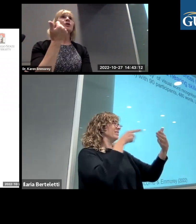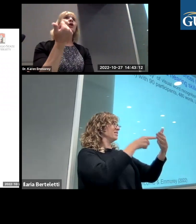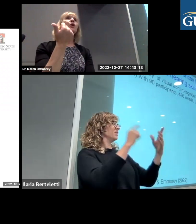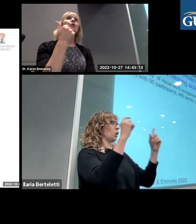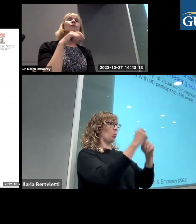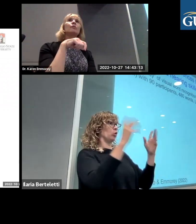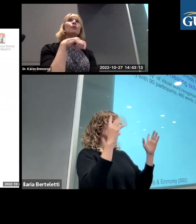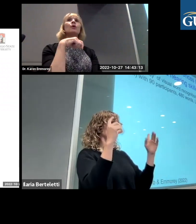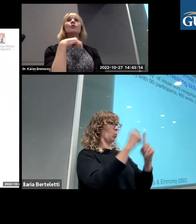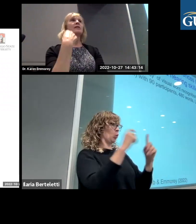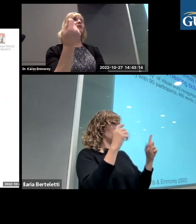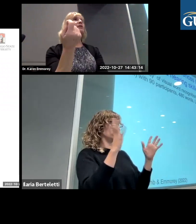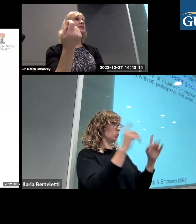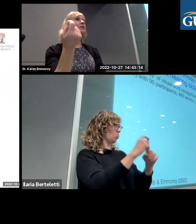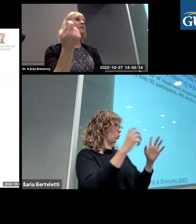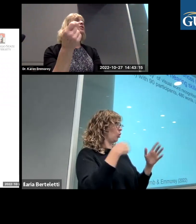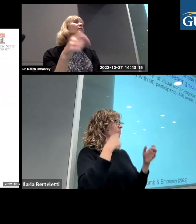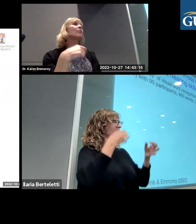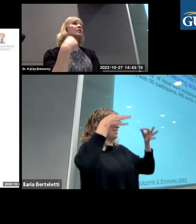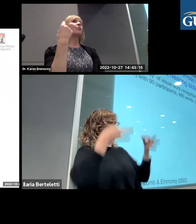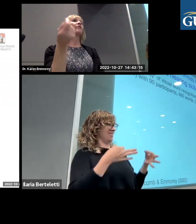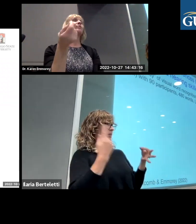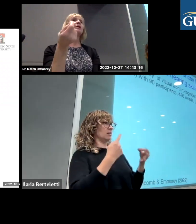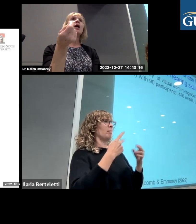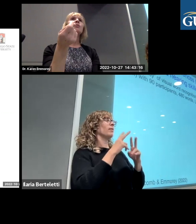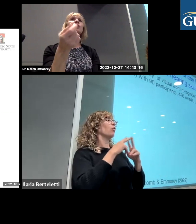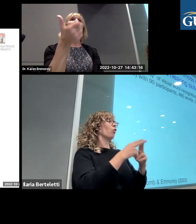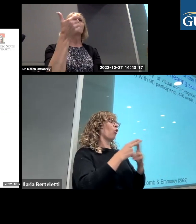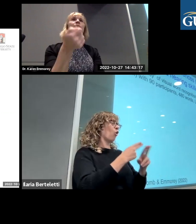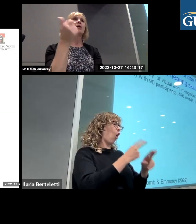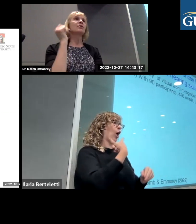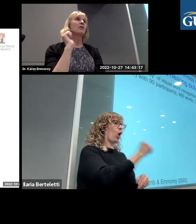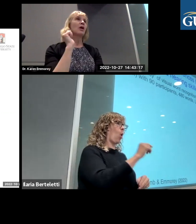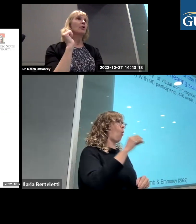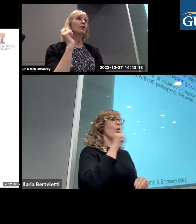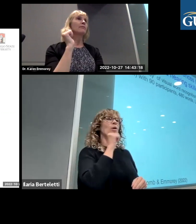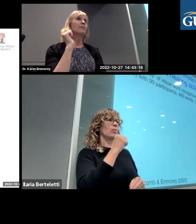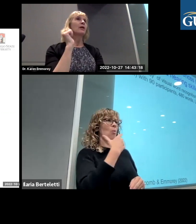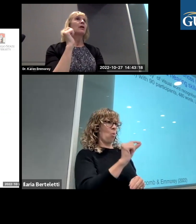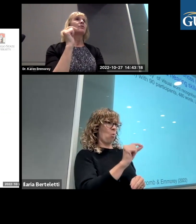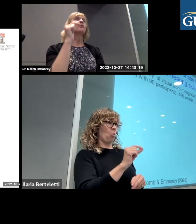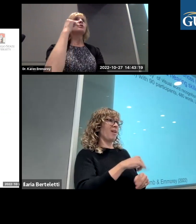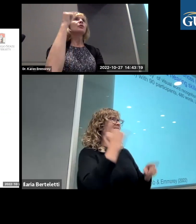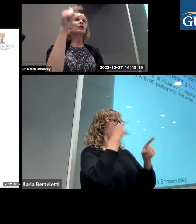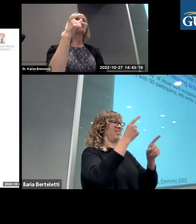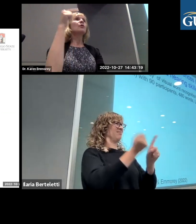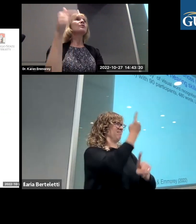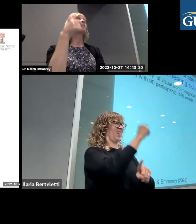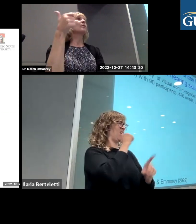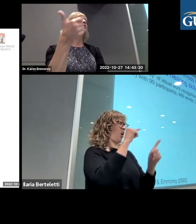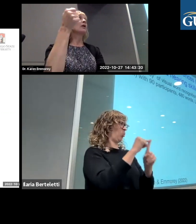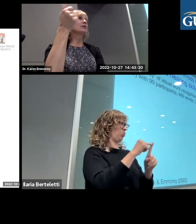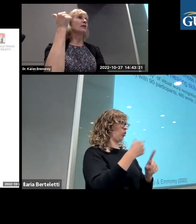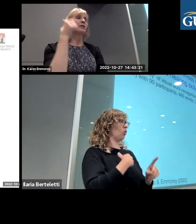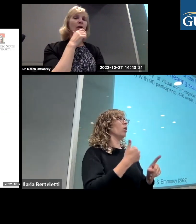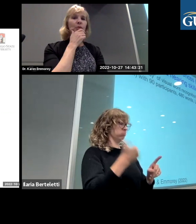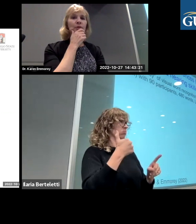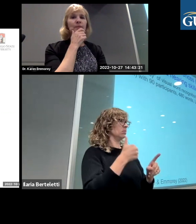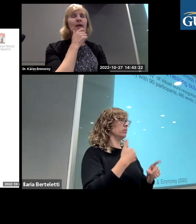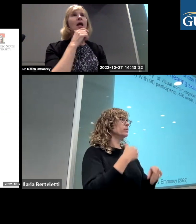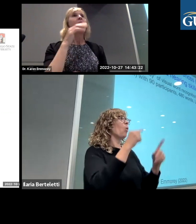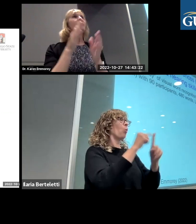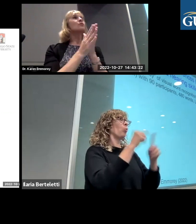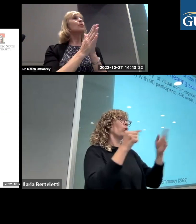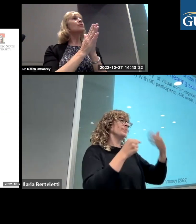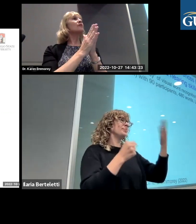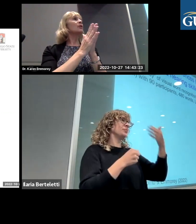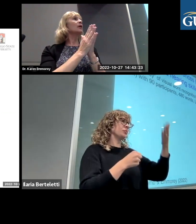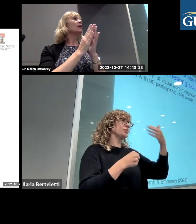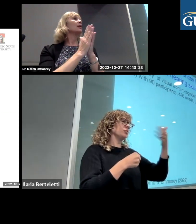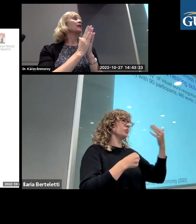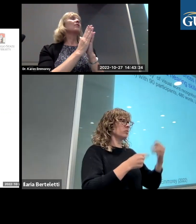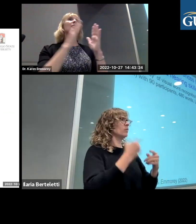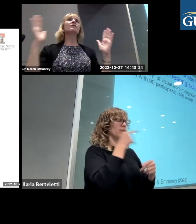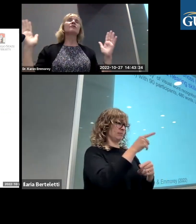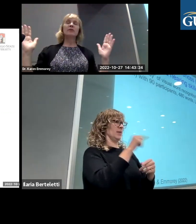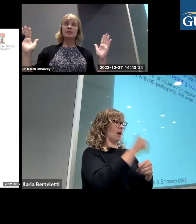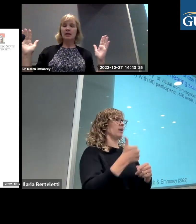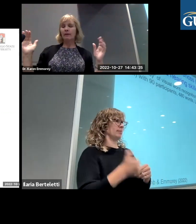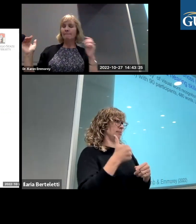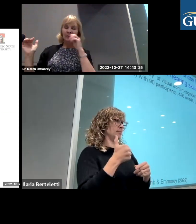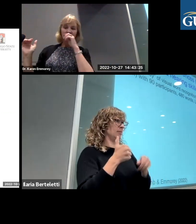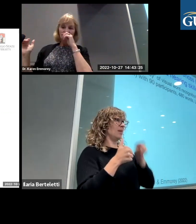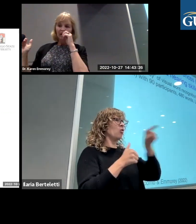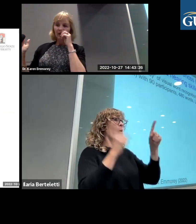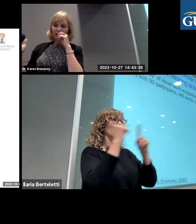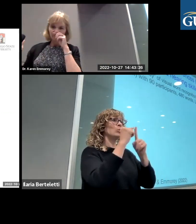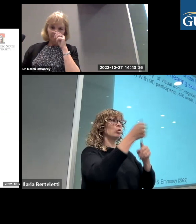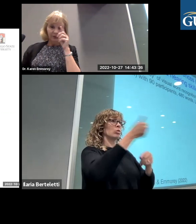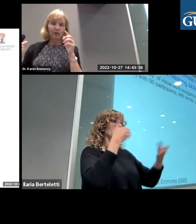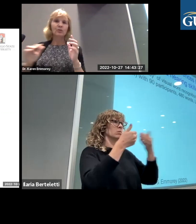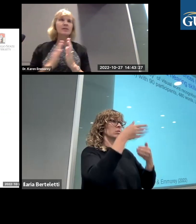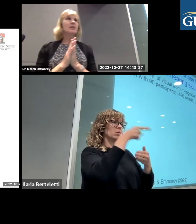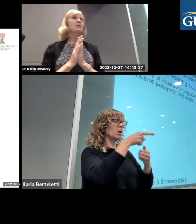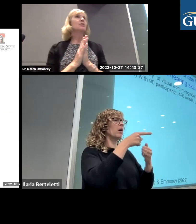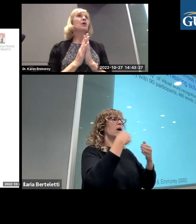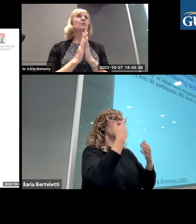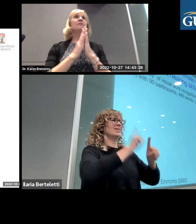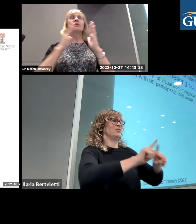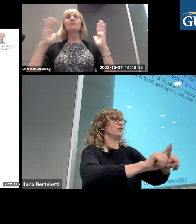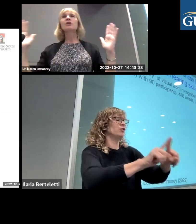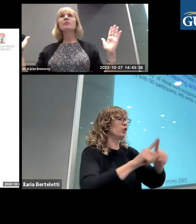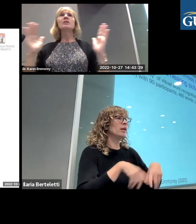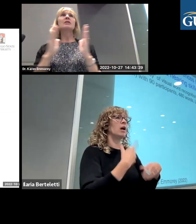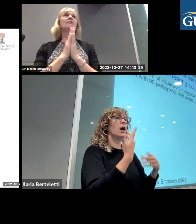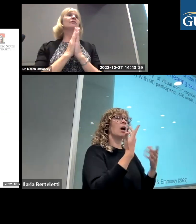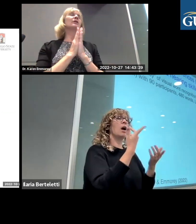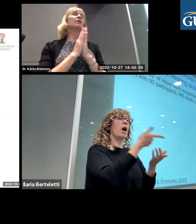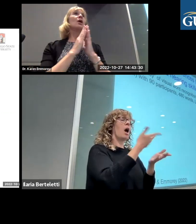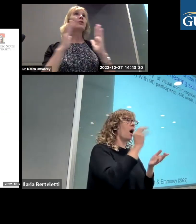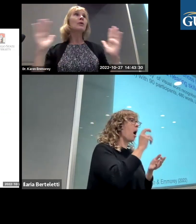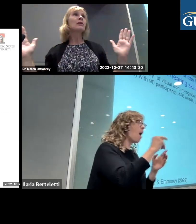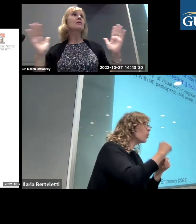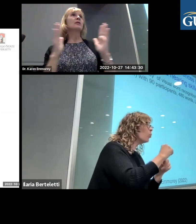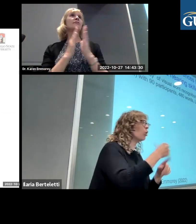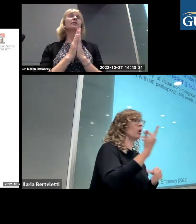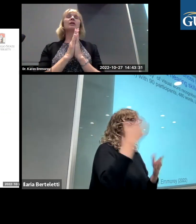and those words varied in lots of different um um characteristics so different in frequency. They differed in concreteness. They differed in um orthographic neighborhood density. How many words look same! Um they different visual complexity. So how curved the the letters were,